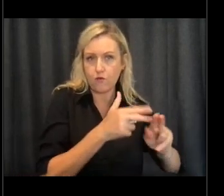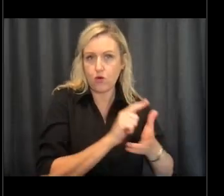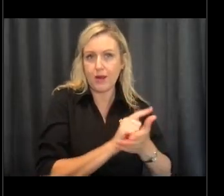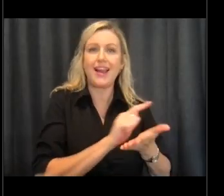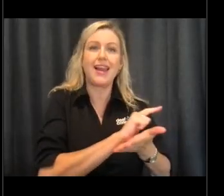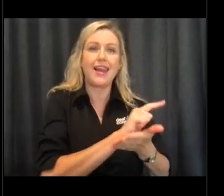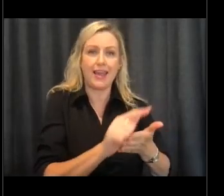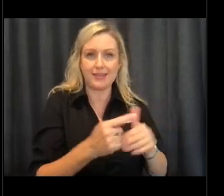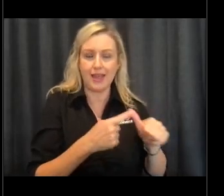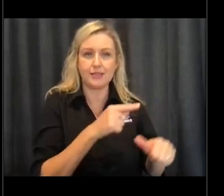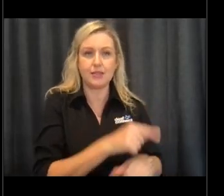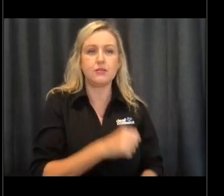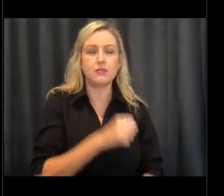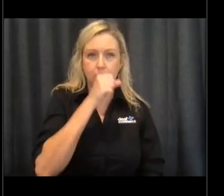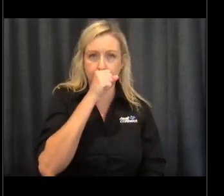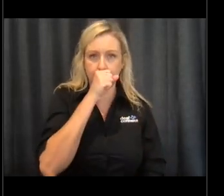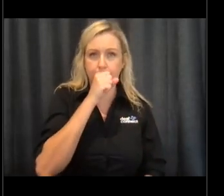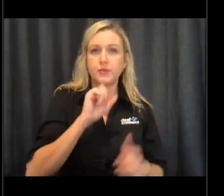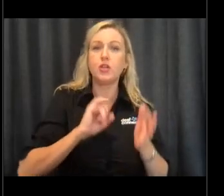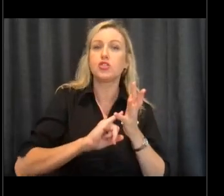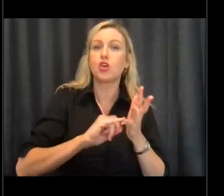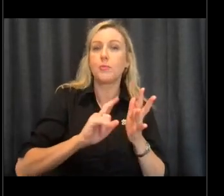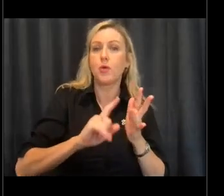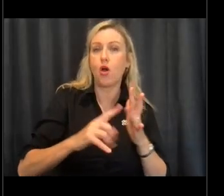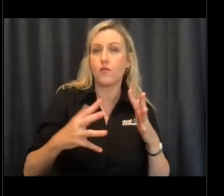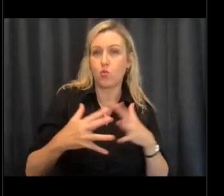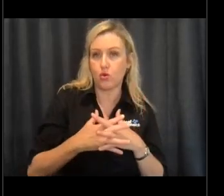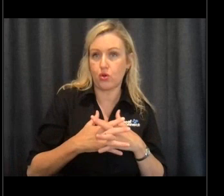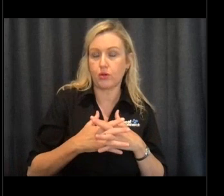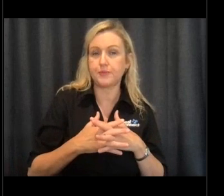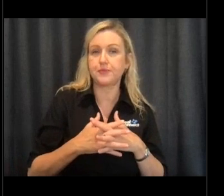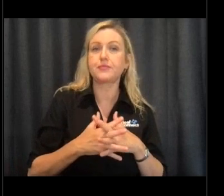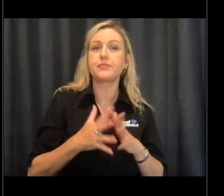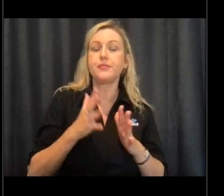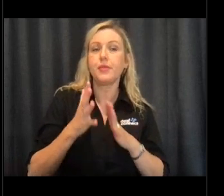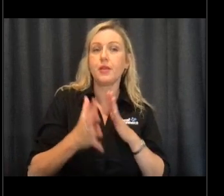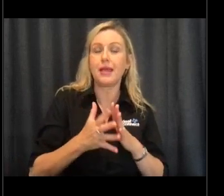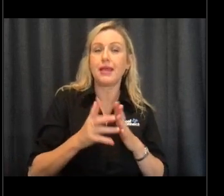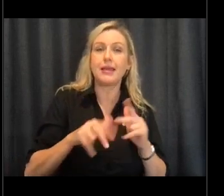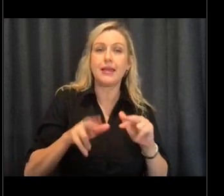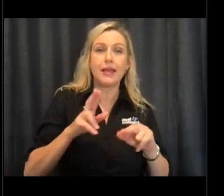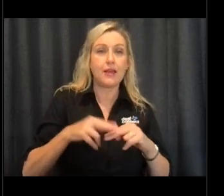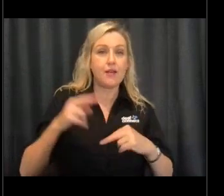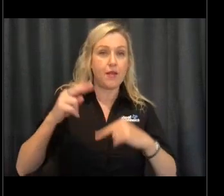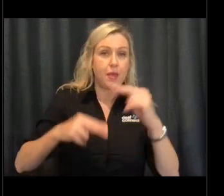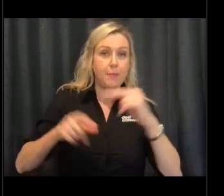Scope of works though, that works if you're getting the builder to redo the work or the